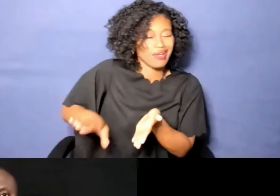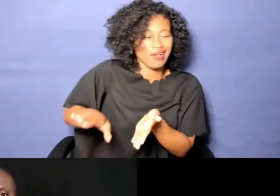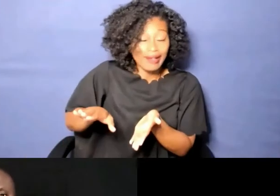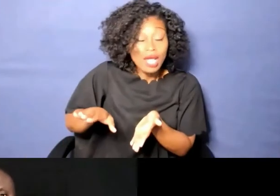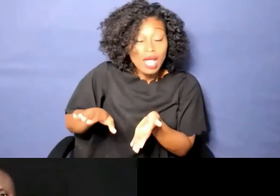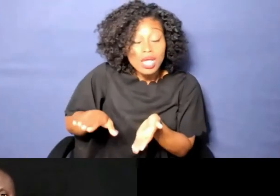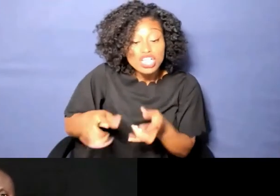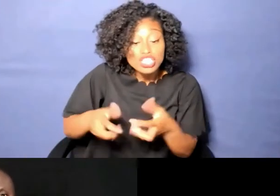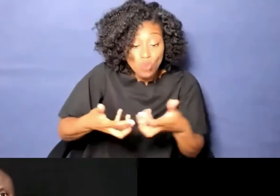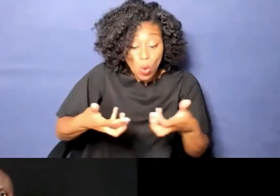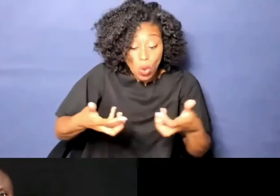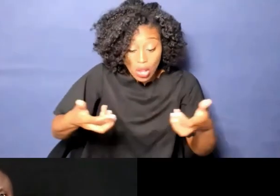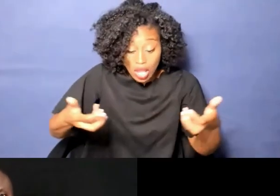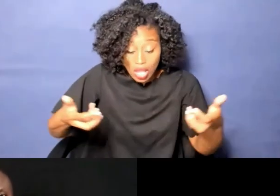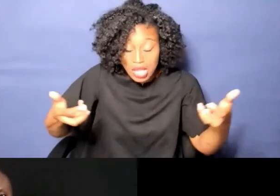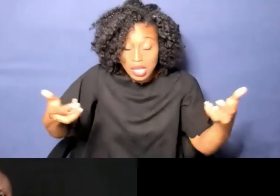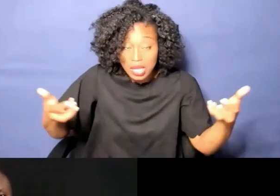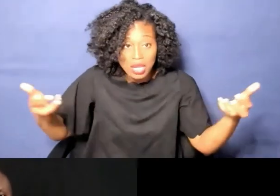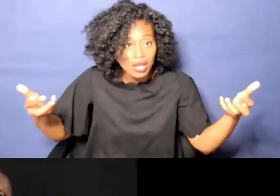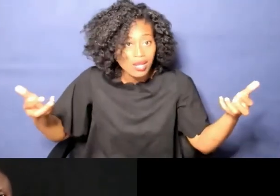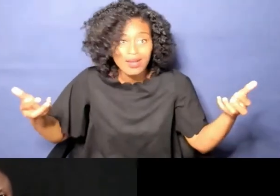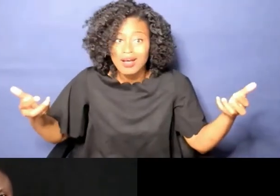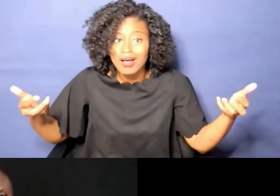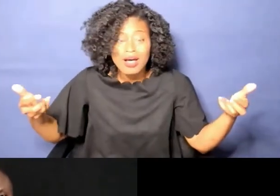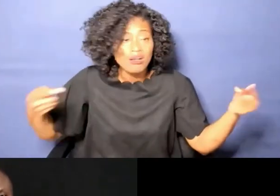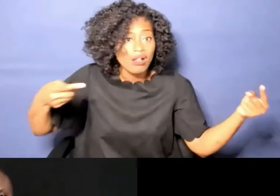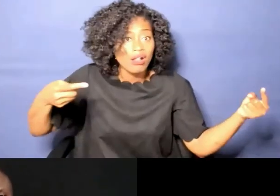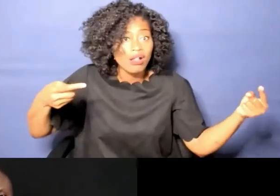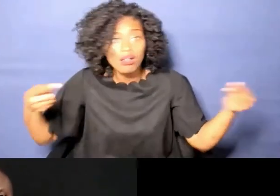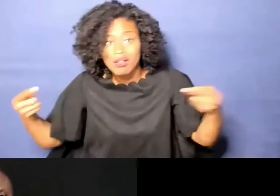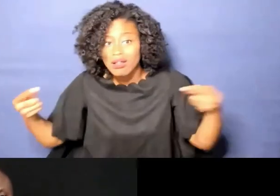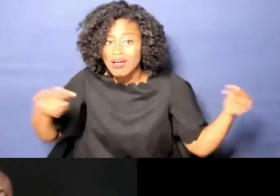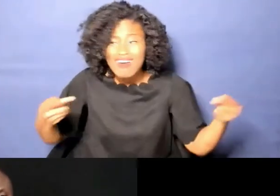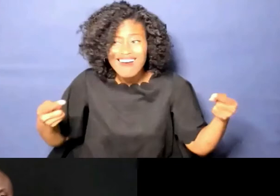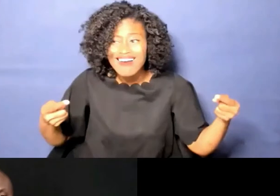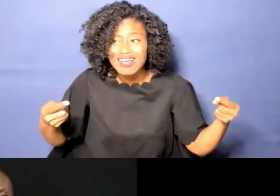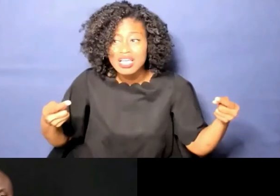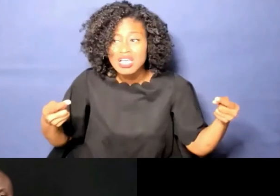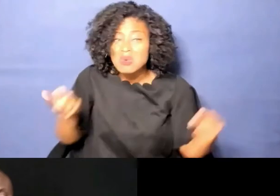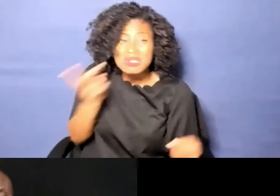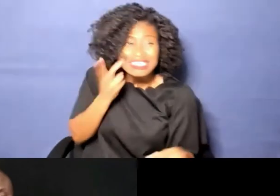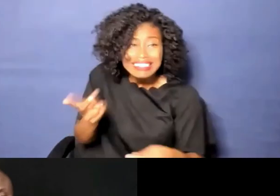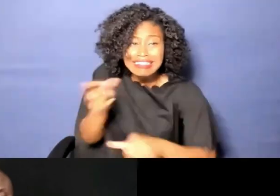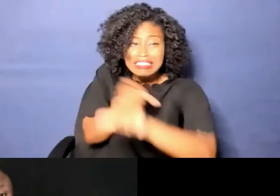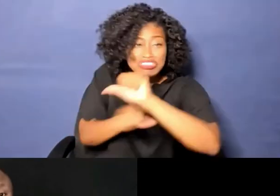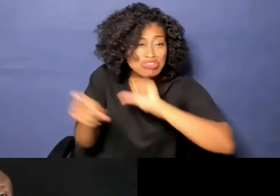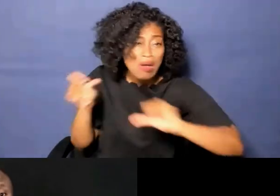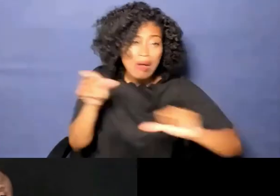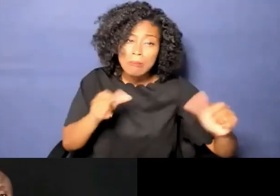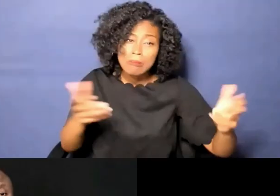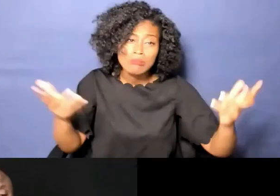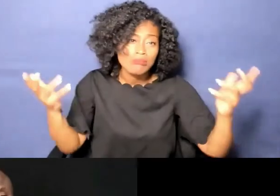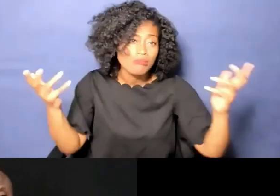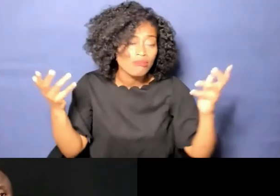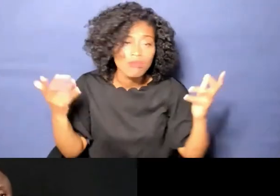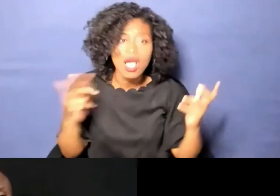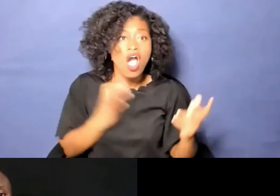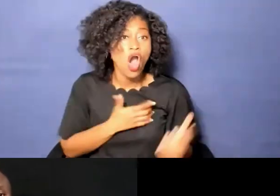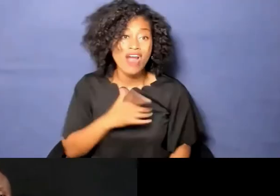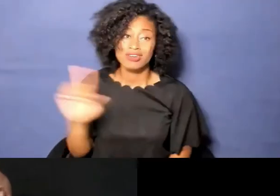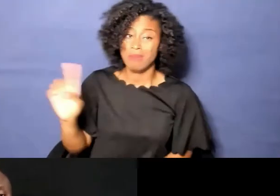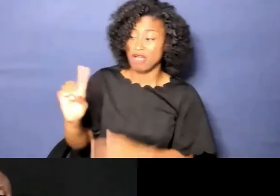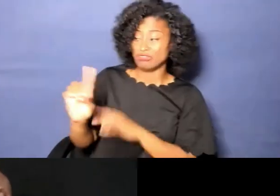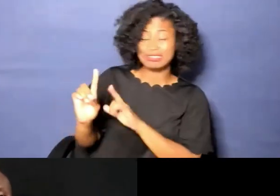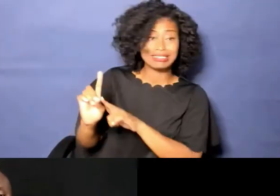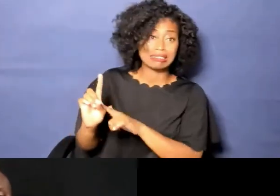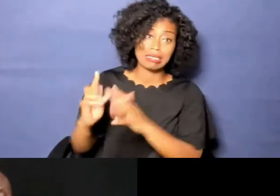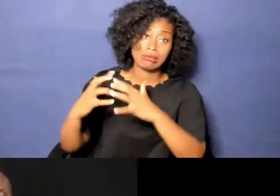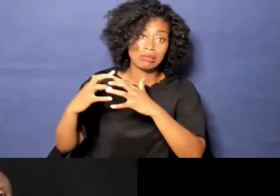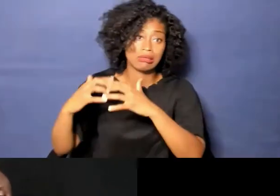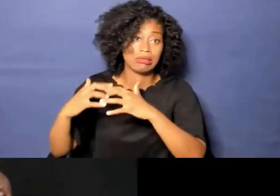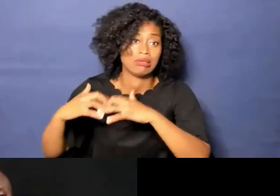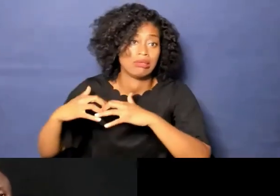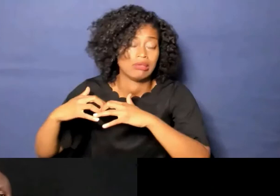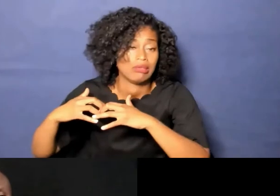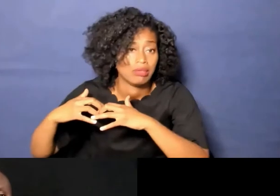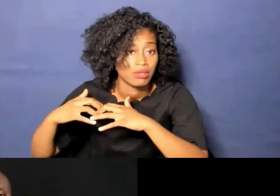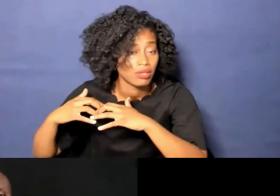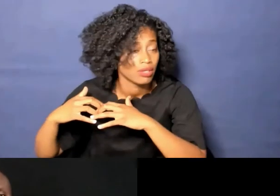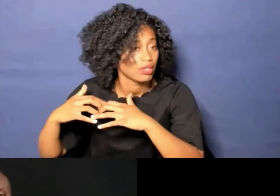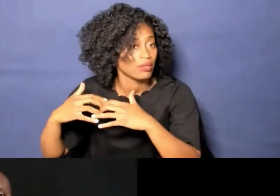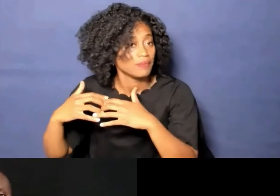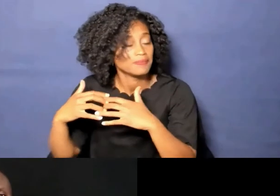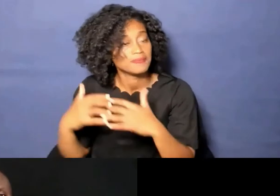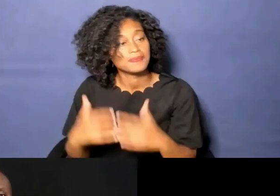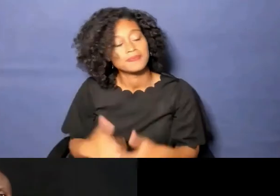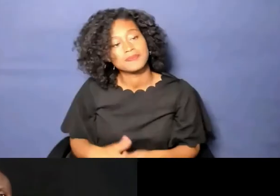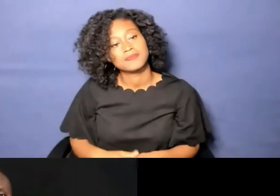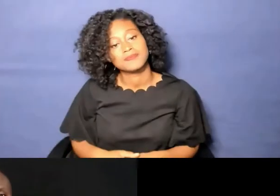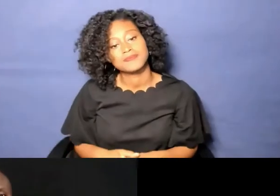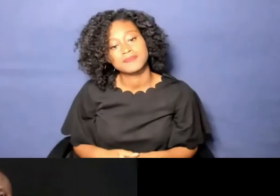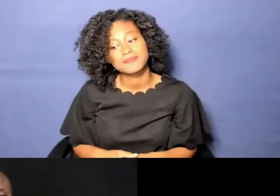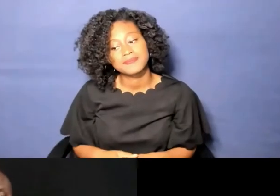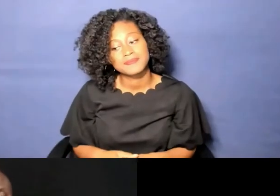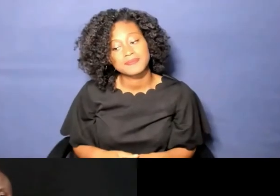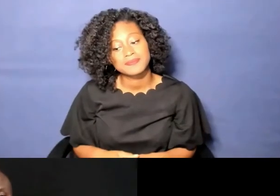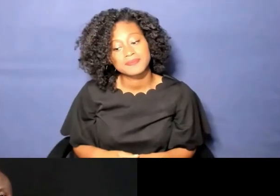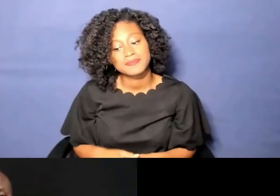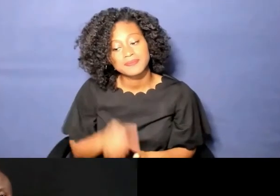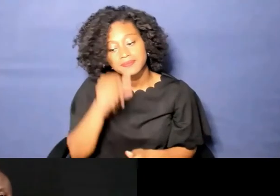So it's a very's scary time in our democracy is very vulnerable. So -- --